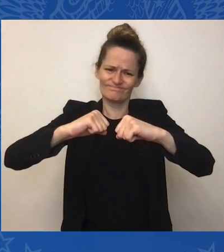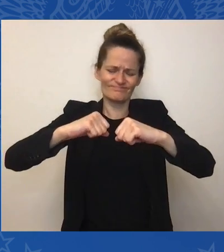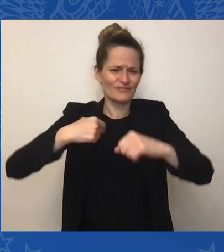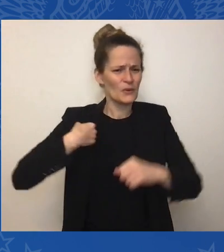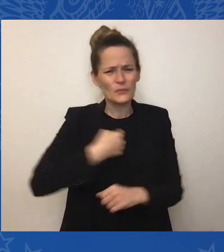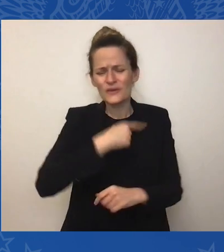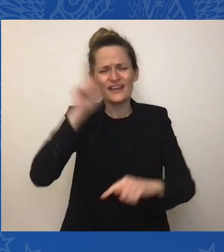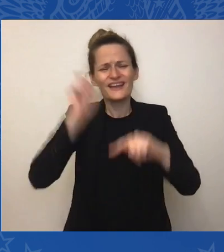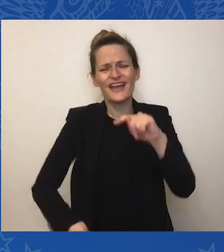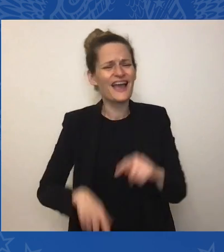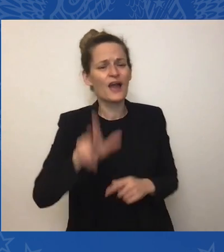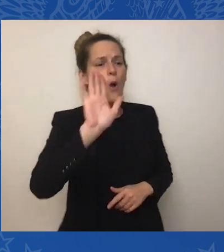but we can make America safer.